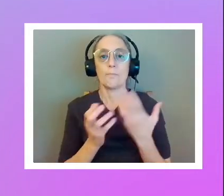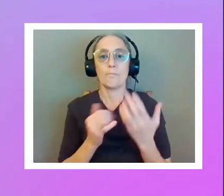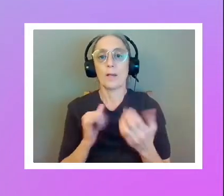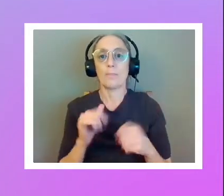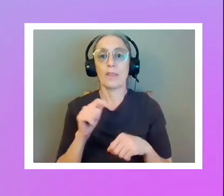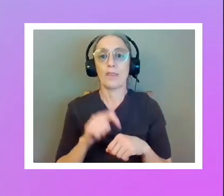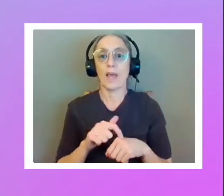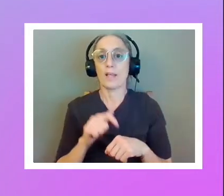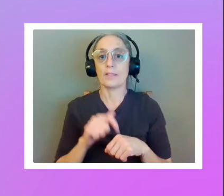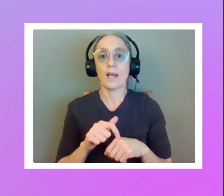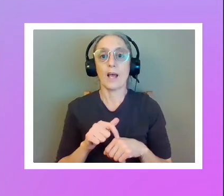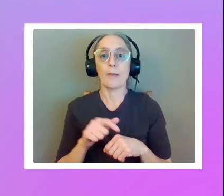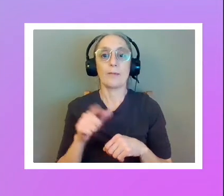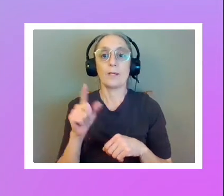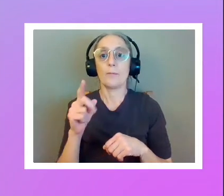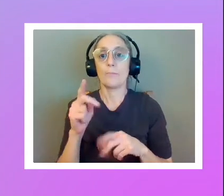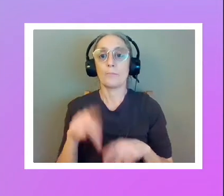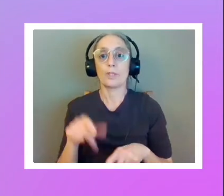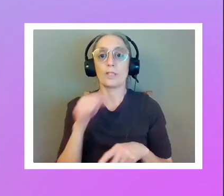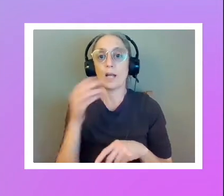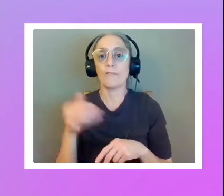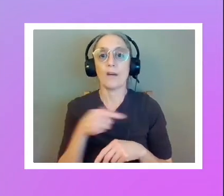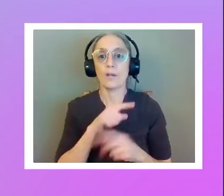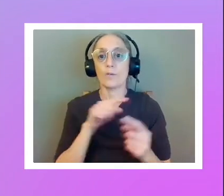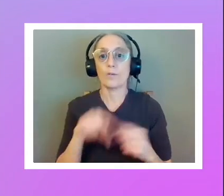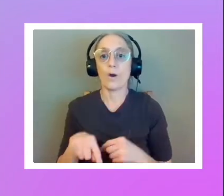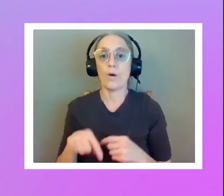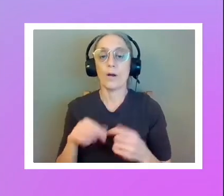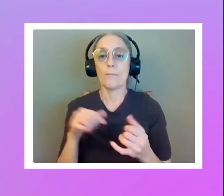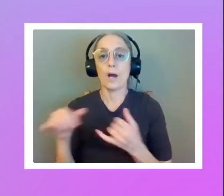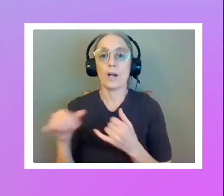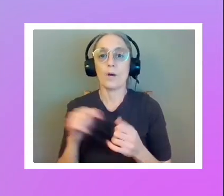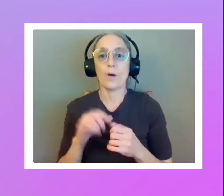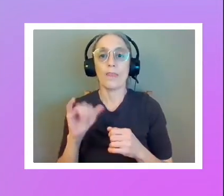to the party, or when that boy didn't ask you to the dance